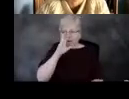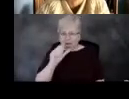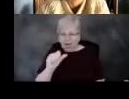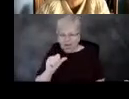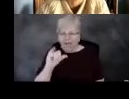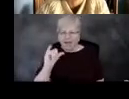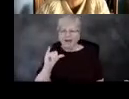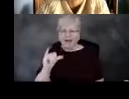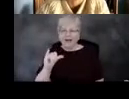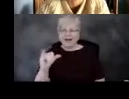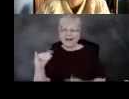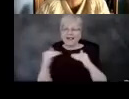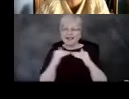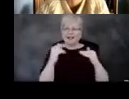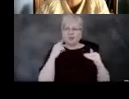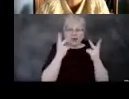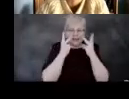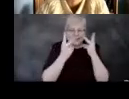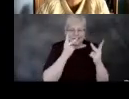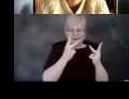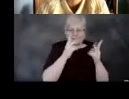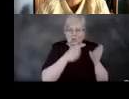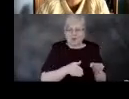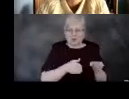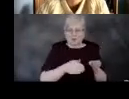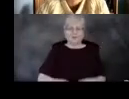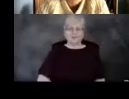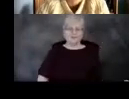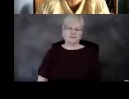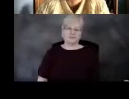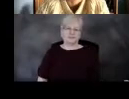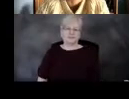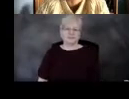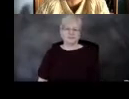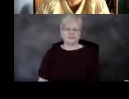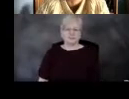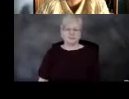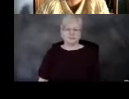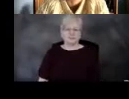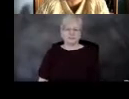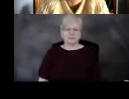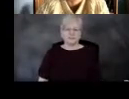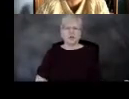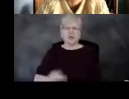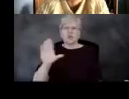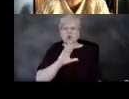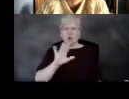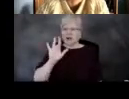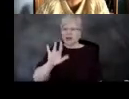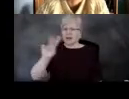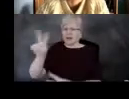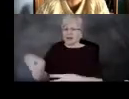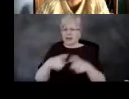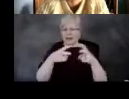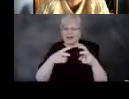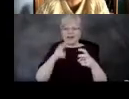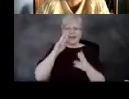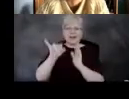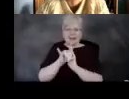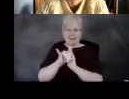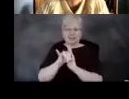17:29:08 seeing person has access to. As you are adding text to an image, you can click